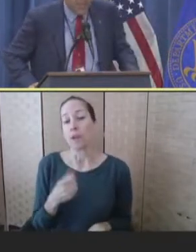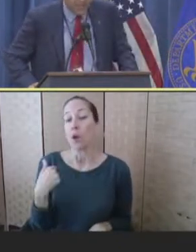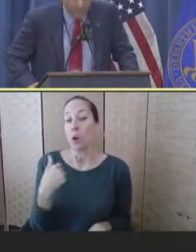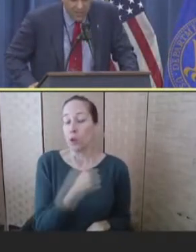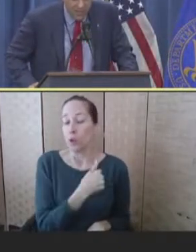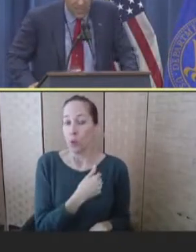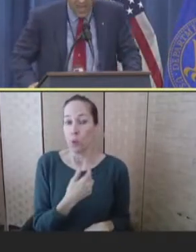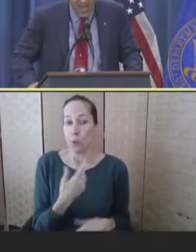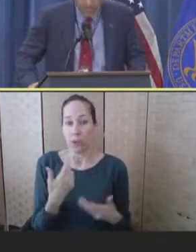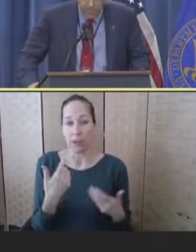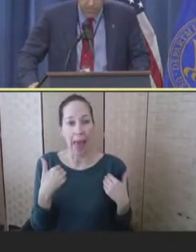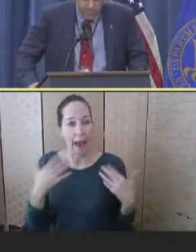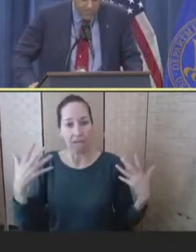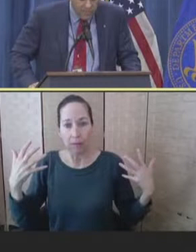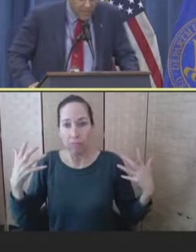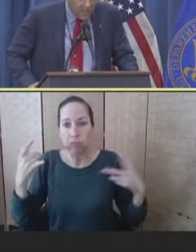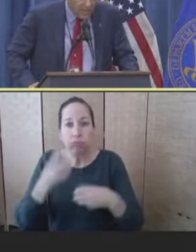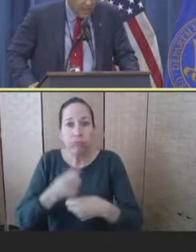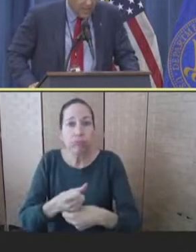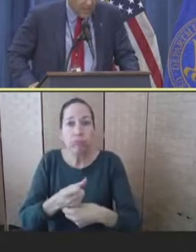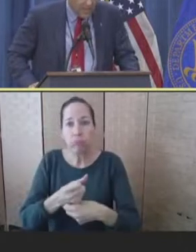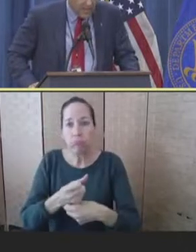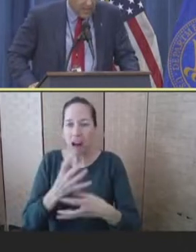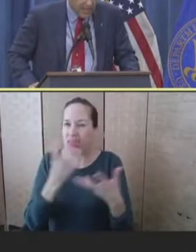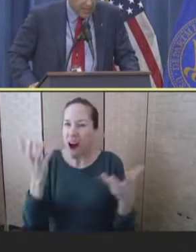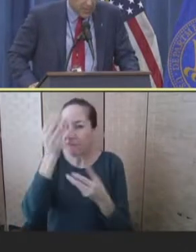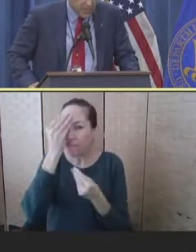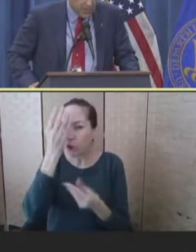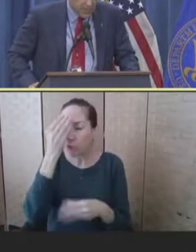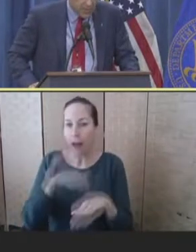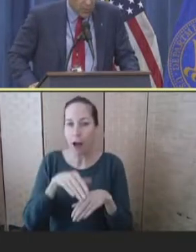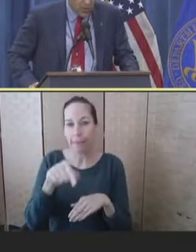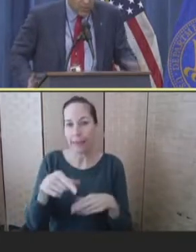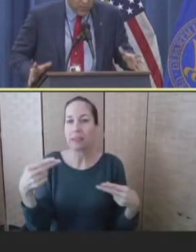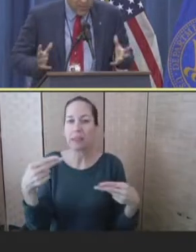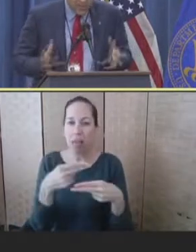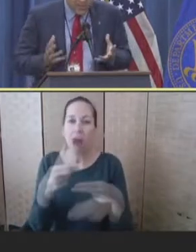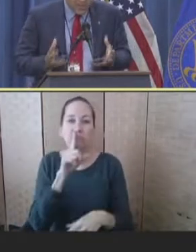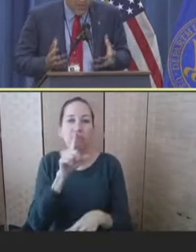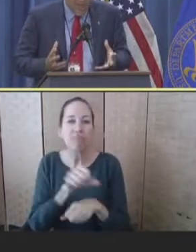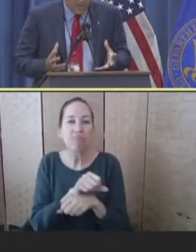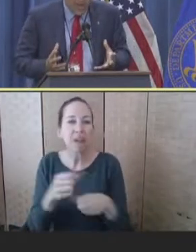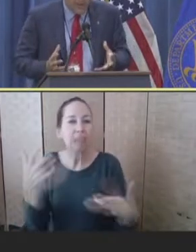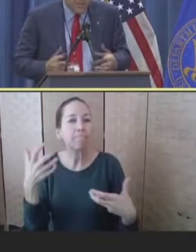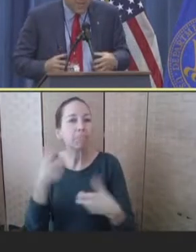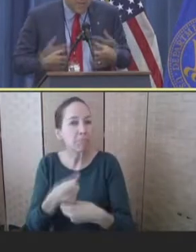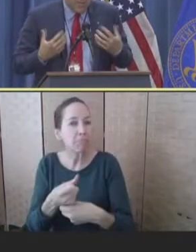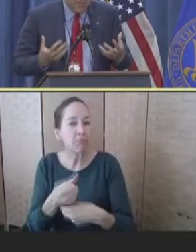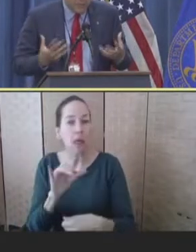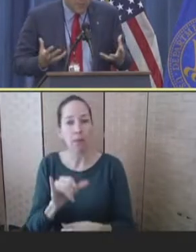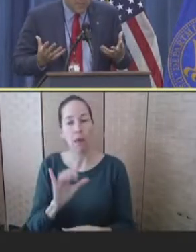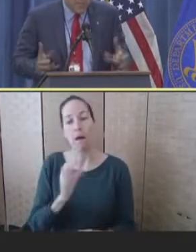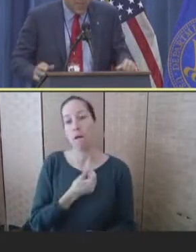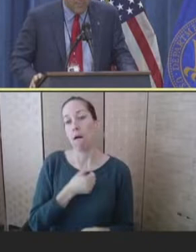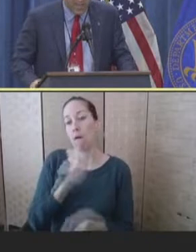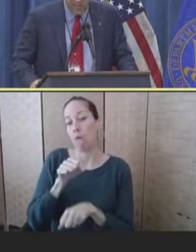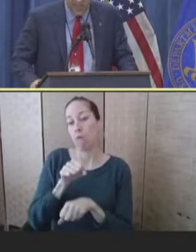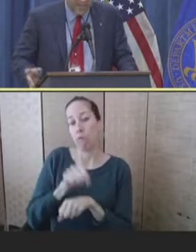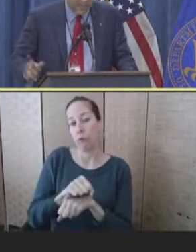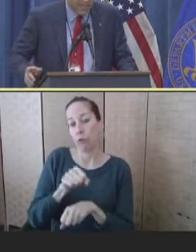here on this slide, is the work that we did as a background to help inform us and how to make this vaccine.